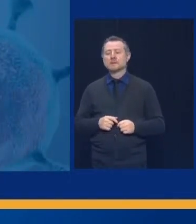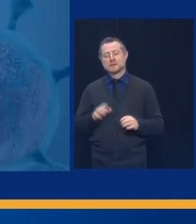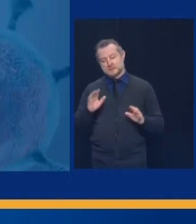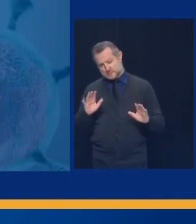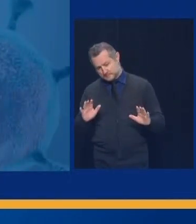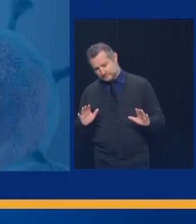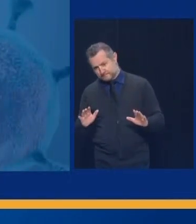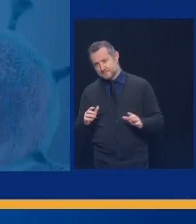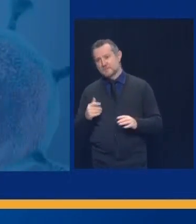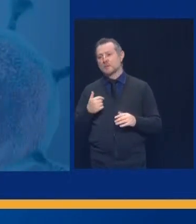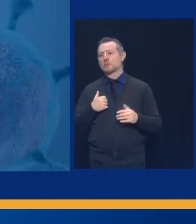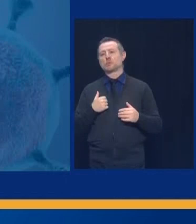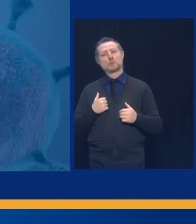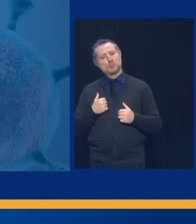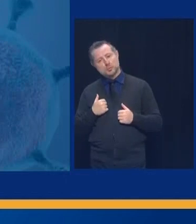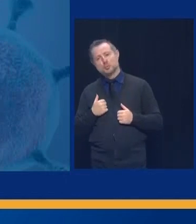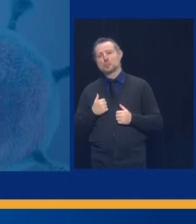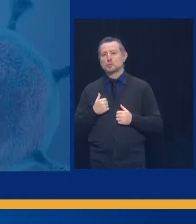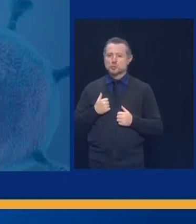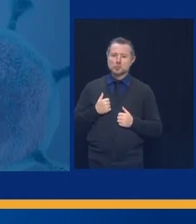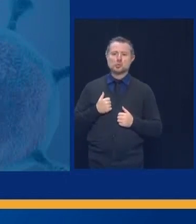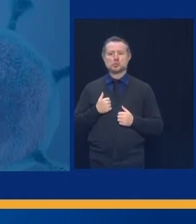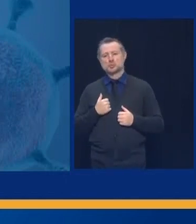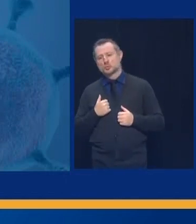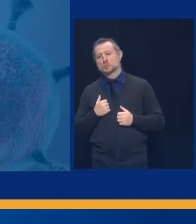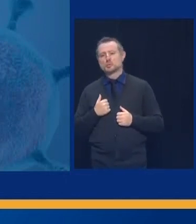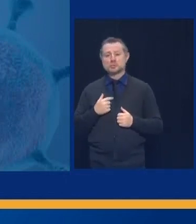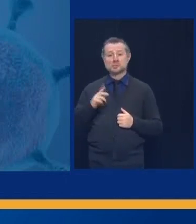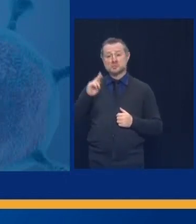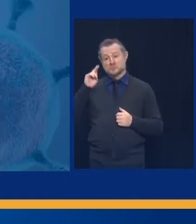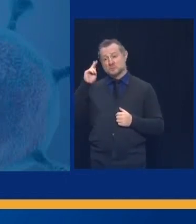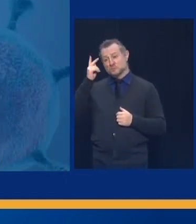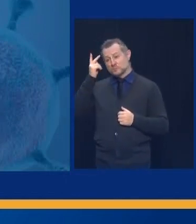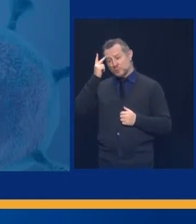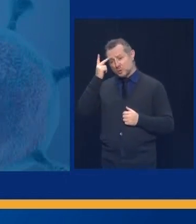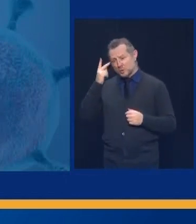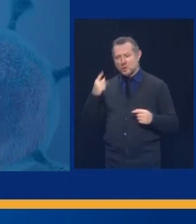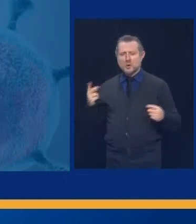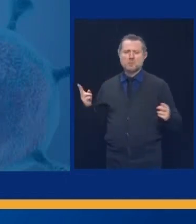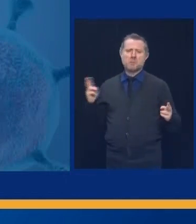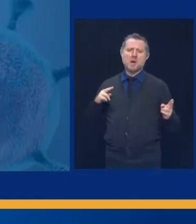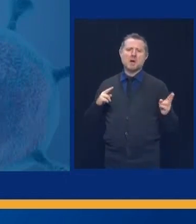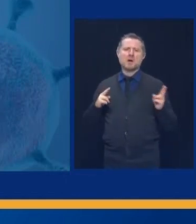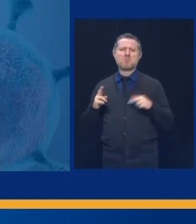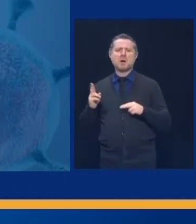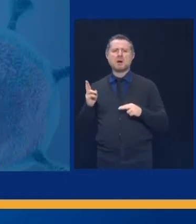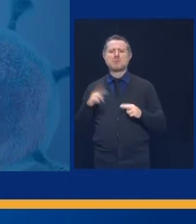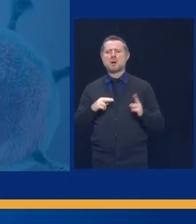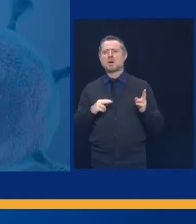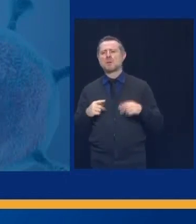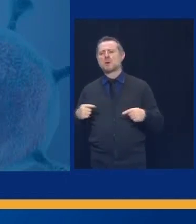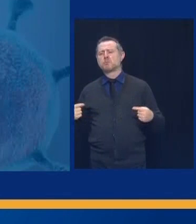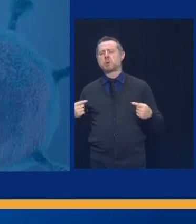THE VIRUS. THE FEDERAL GOVERNMENT WAS JUST WRONG.